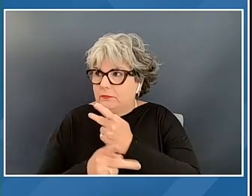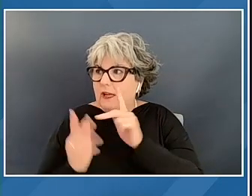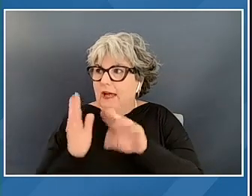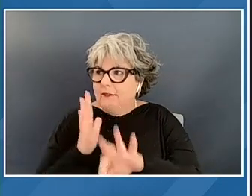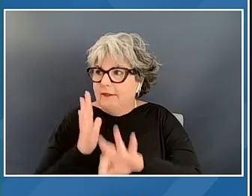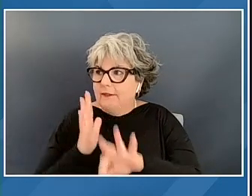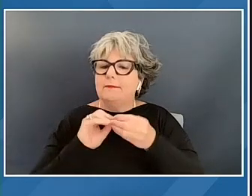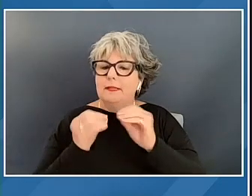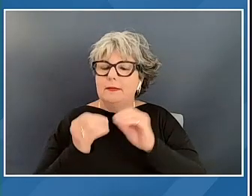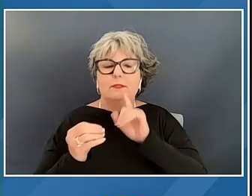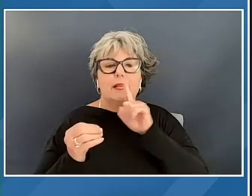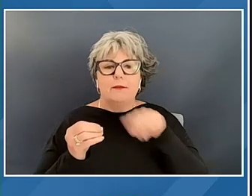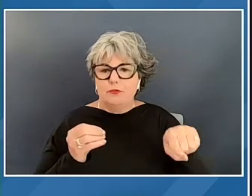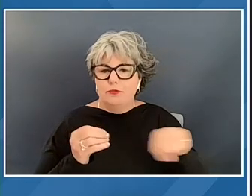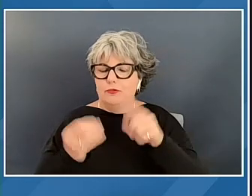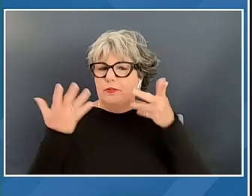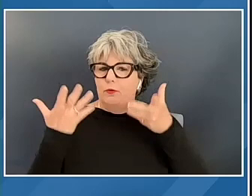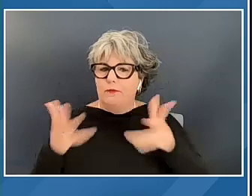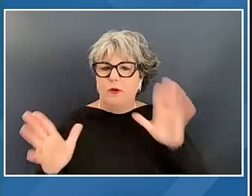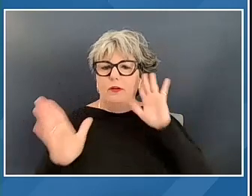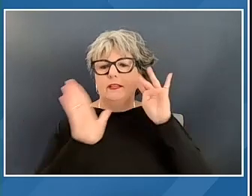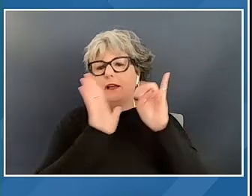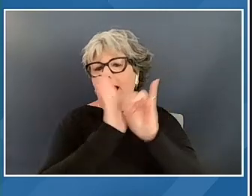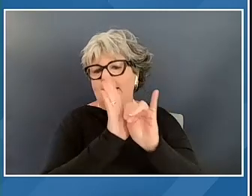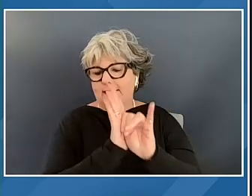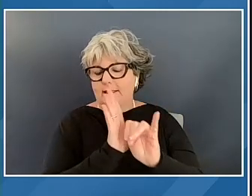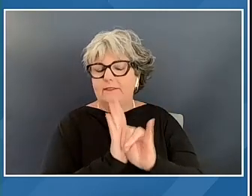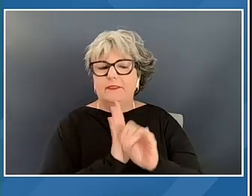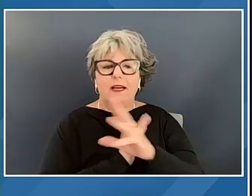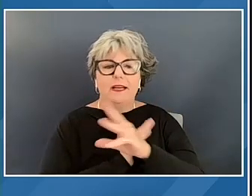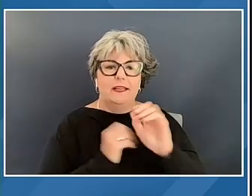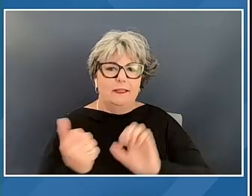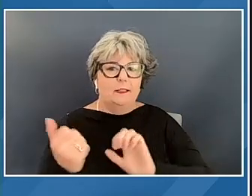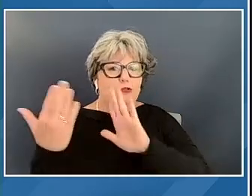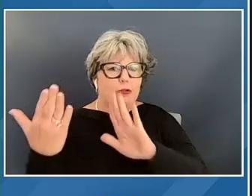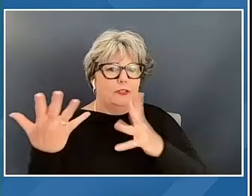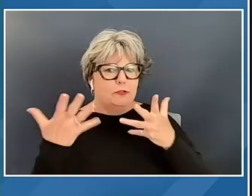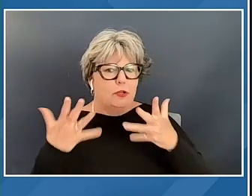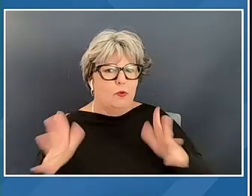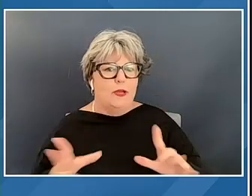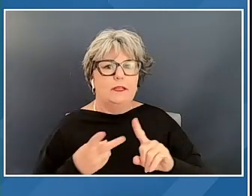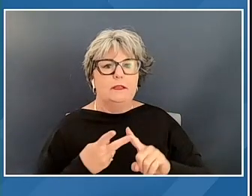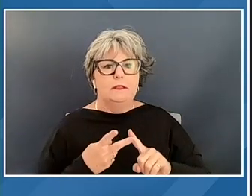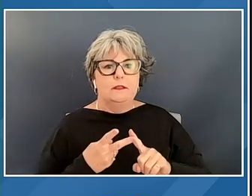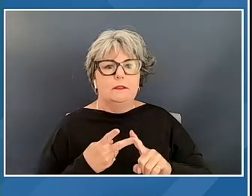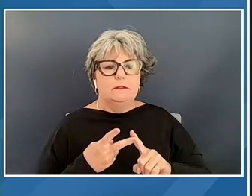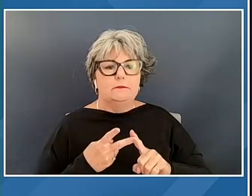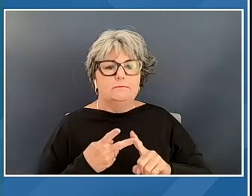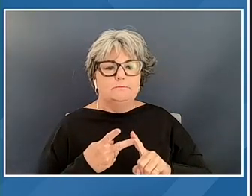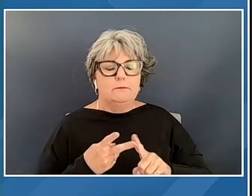we've already identified and addressed. We are looking at the length of loans.